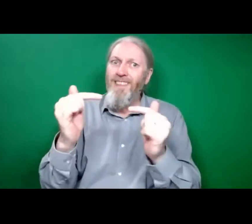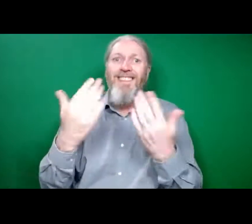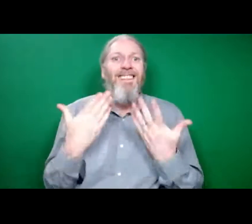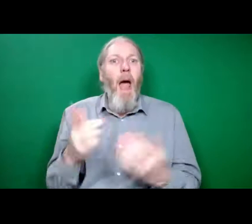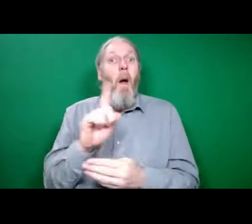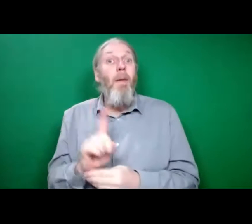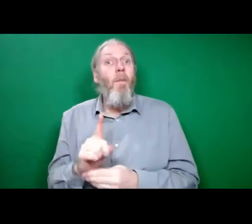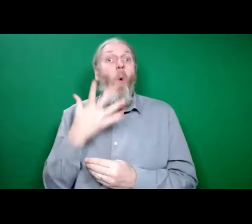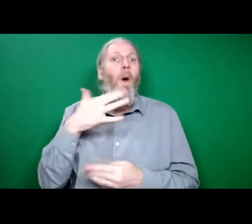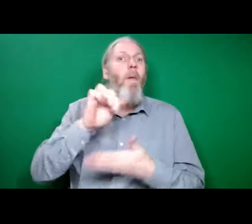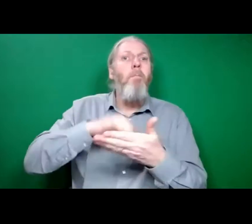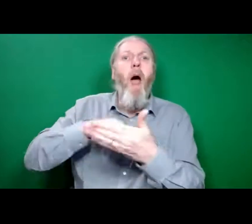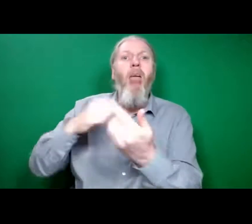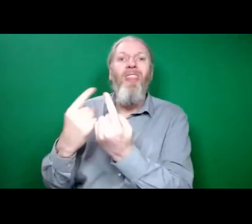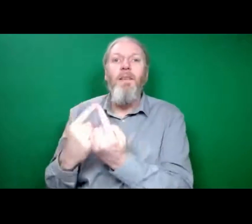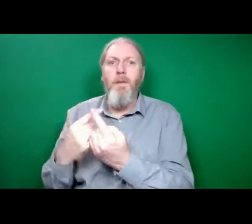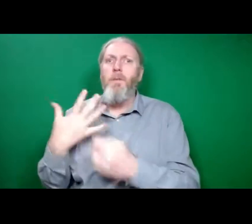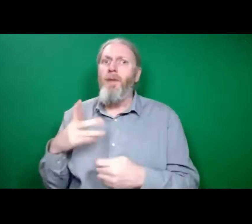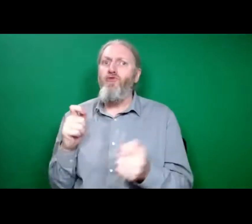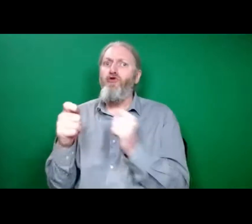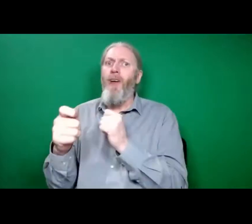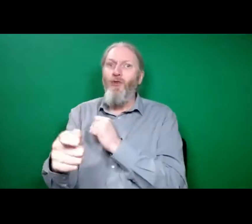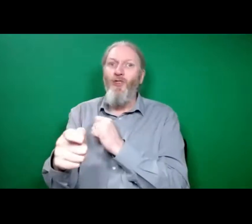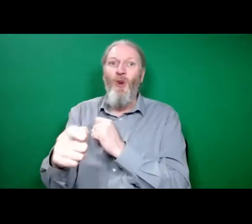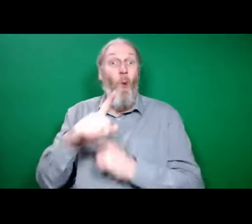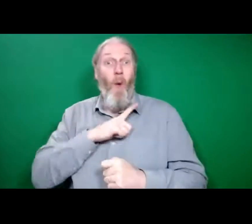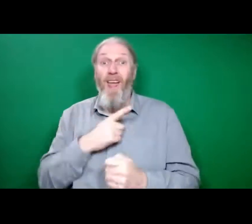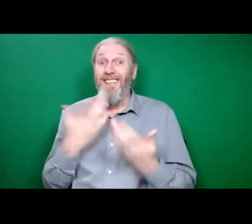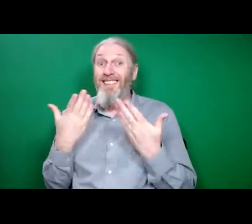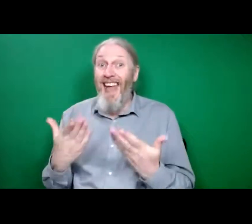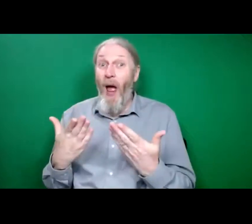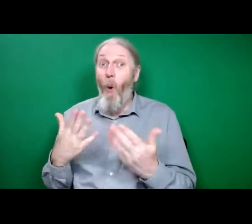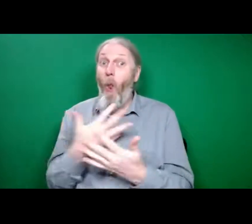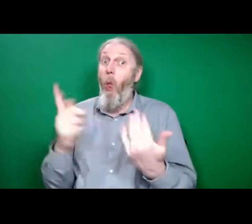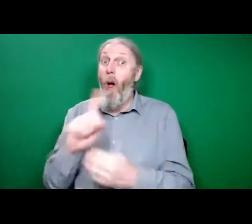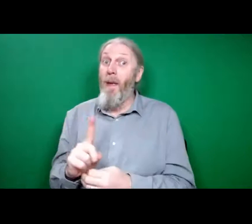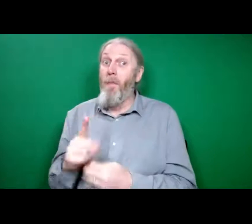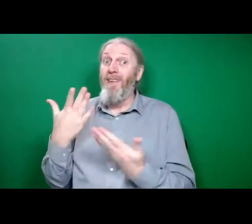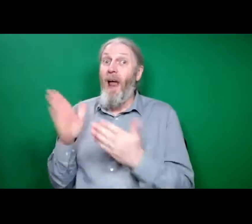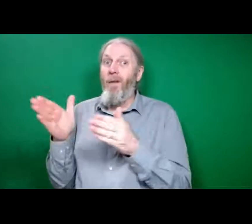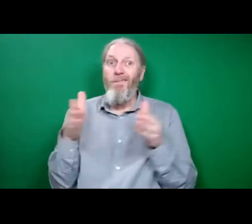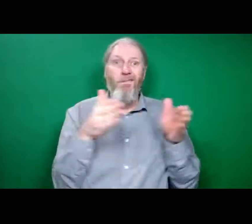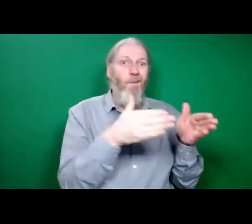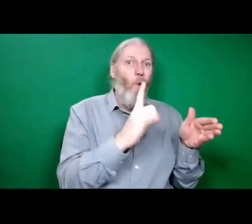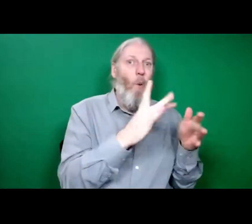and actionable steps, as Sarah said, that they can take to harness creativity for the benefit of their high